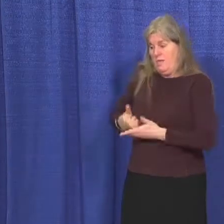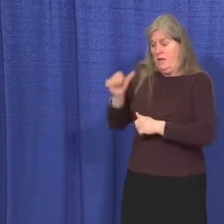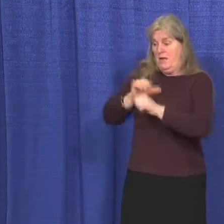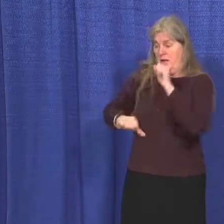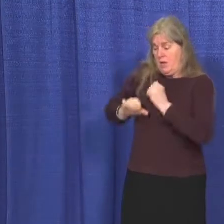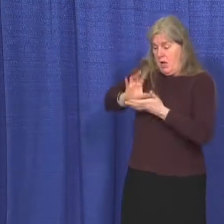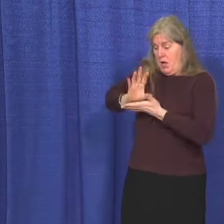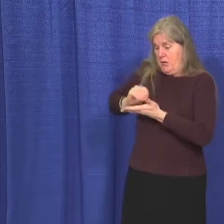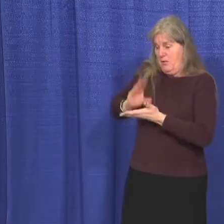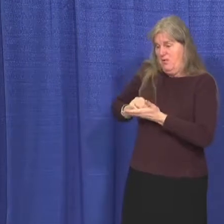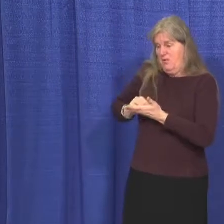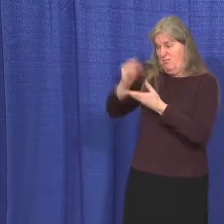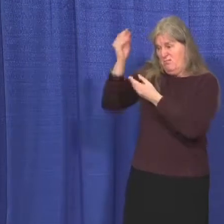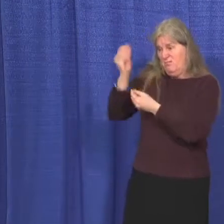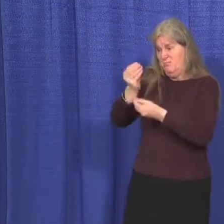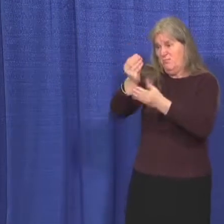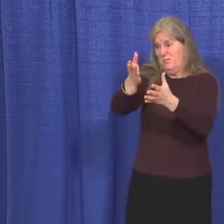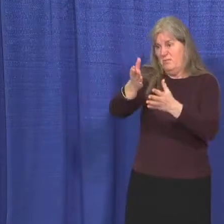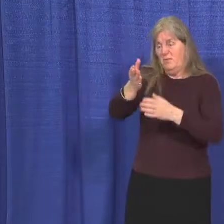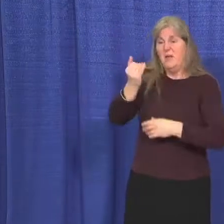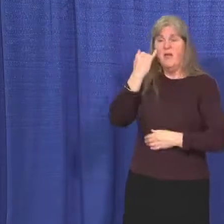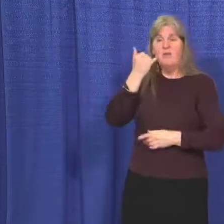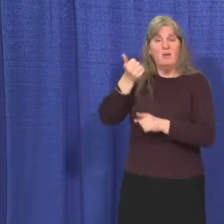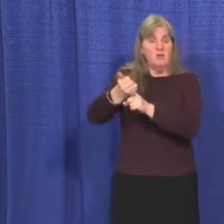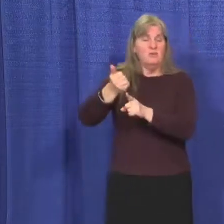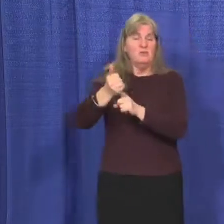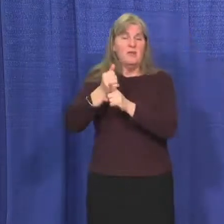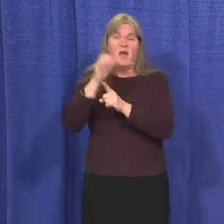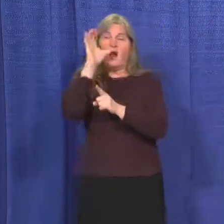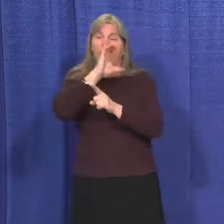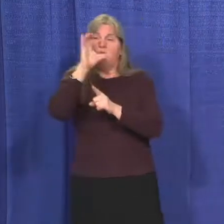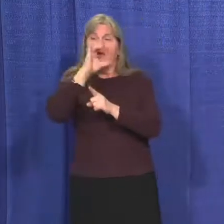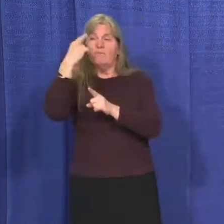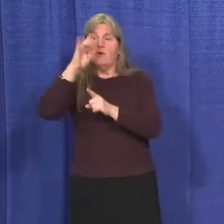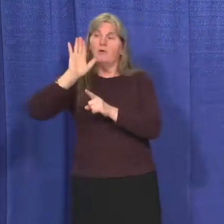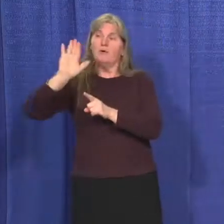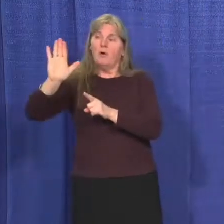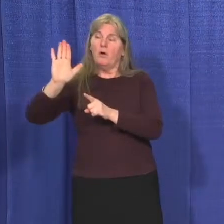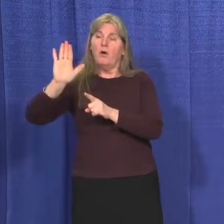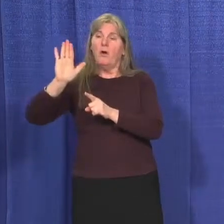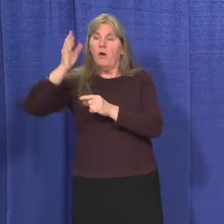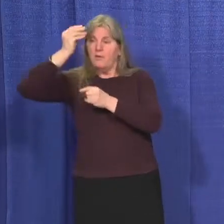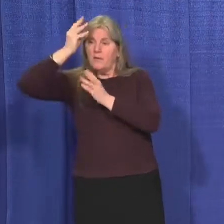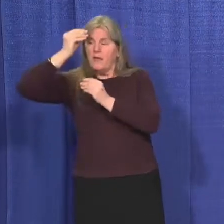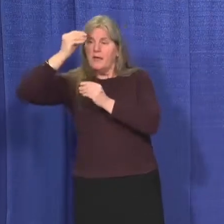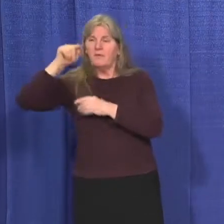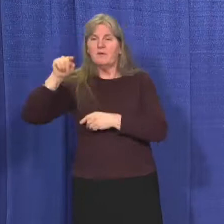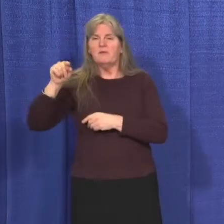and evidence, and if you're looking for your own drink -- your own information, which you